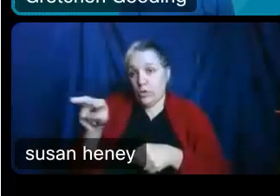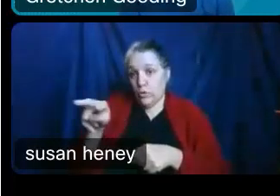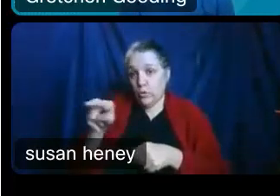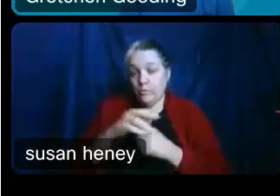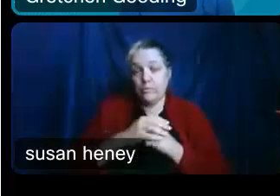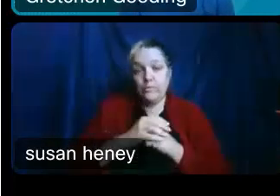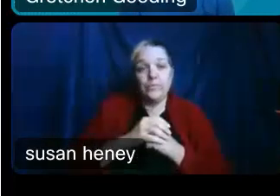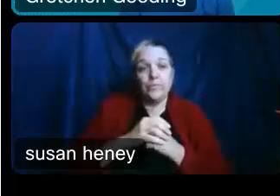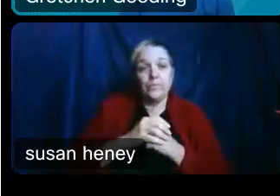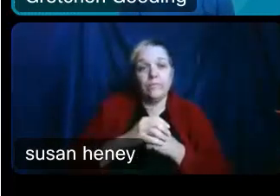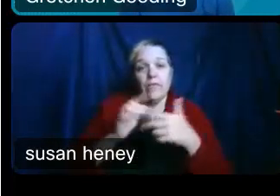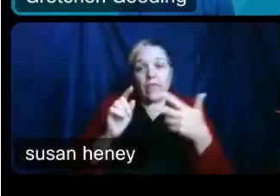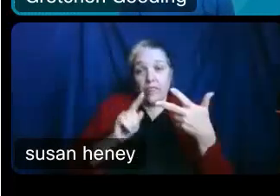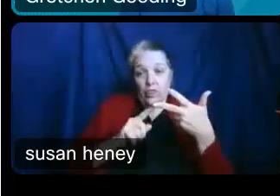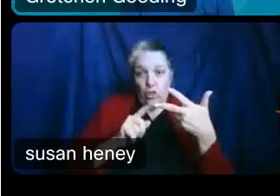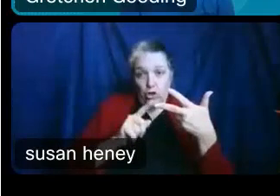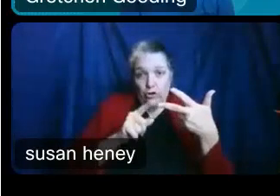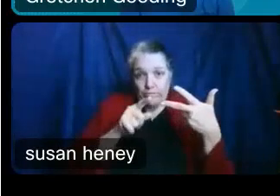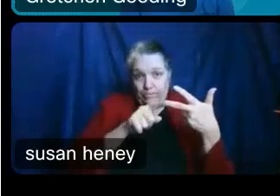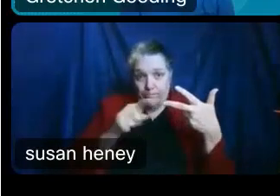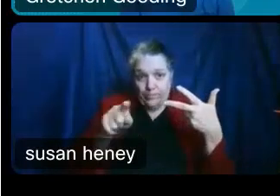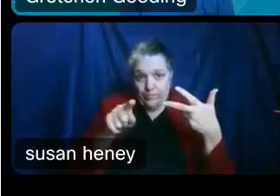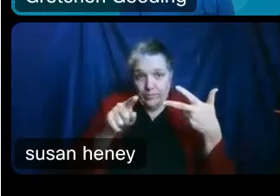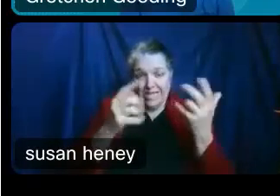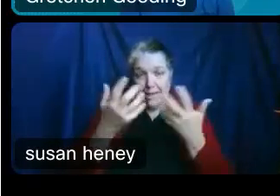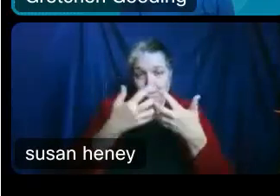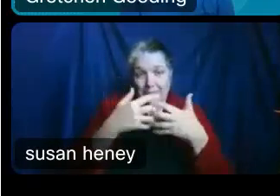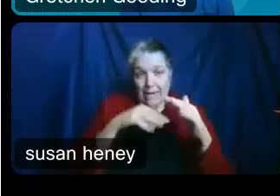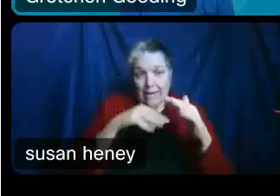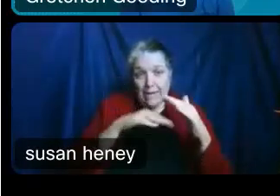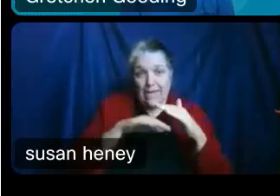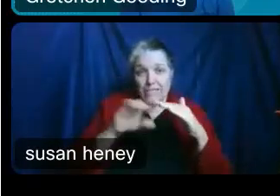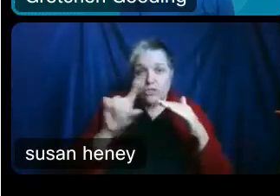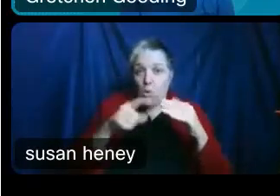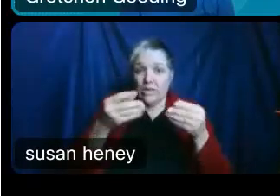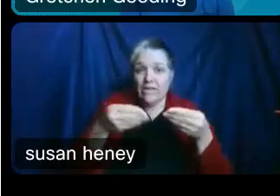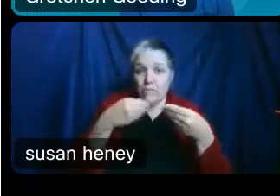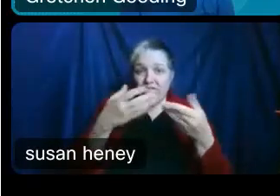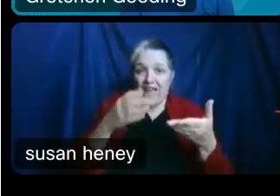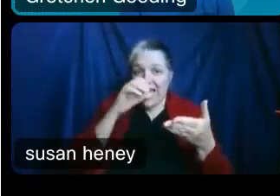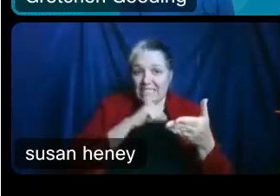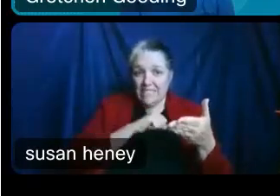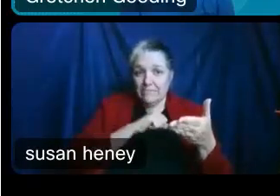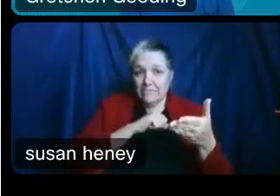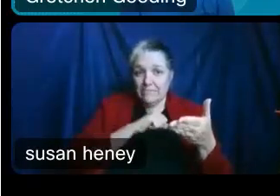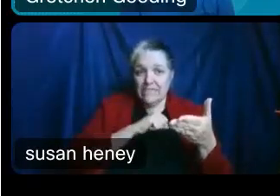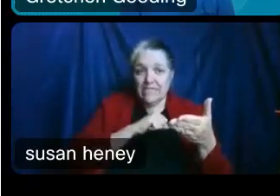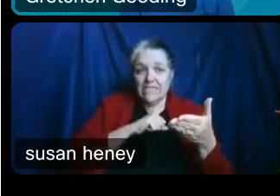base estimates, however, only provide population estimates for the year from the census forward.